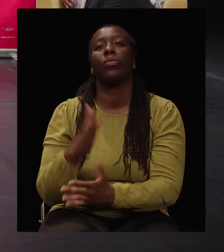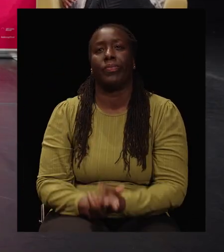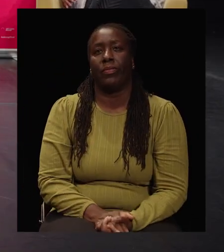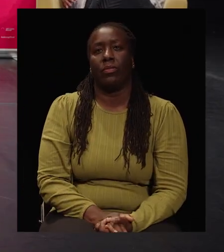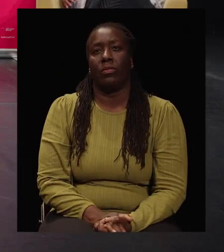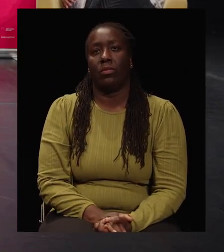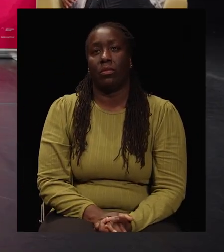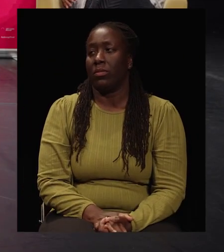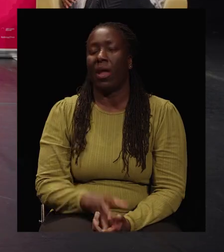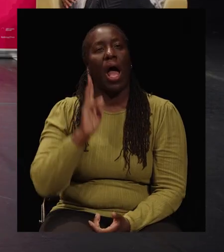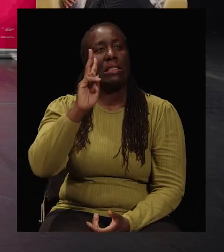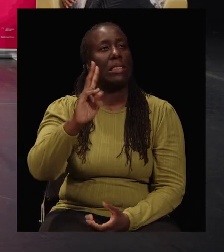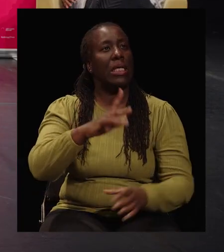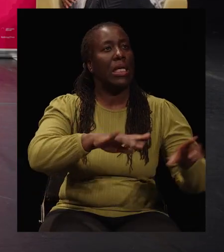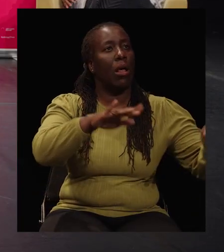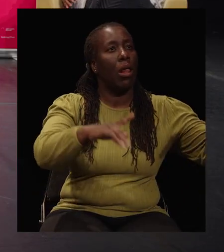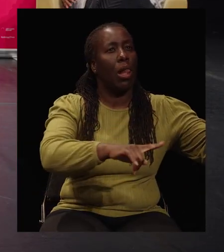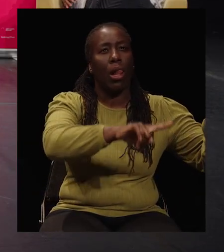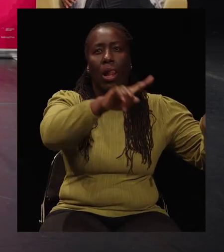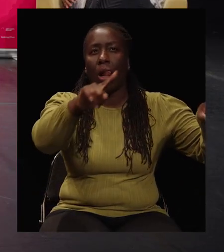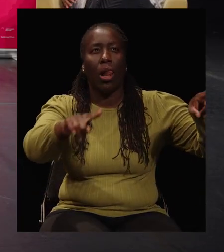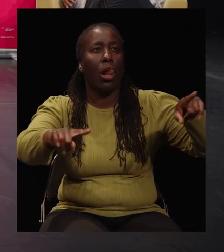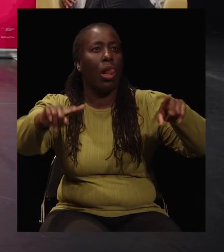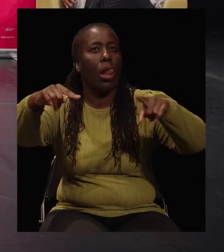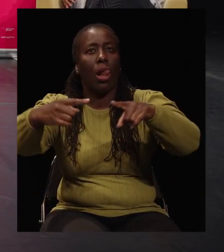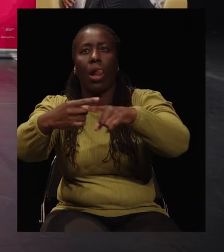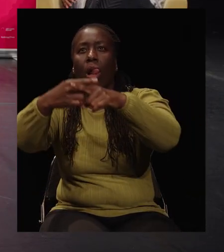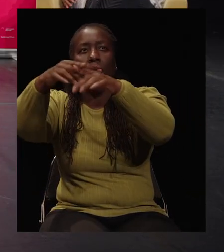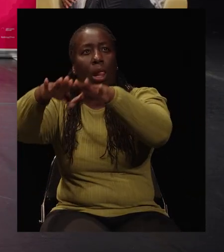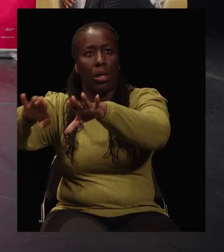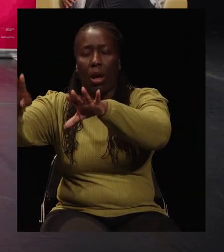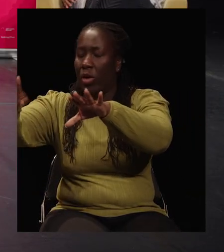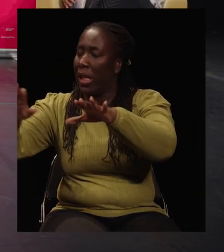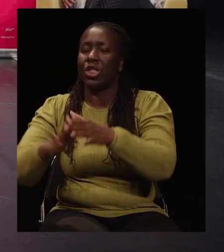And I see the correlations, and there's some really interesting statistics around,